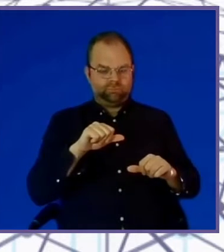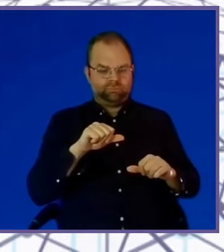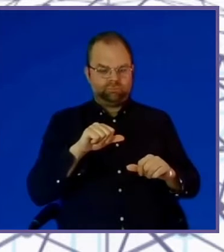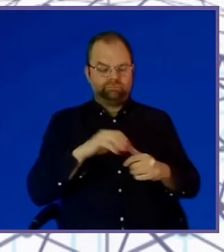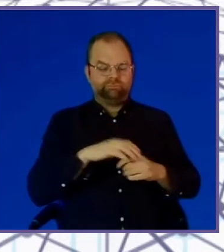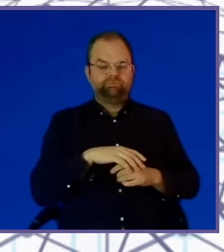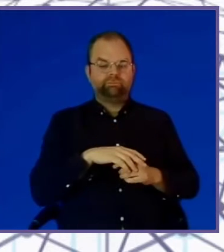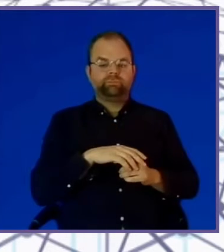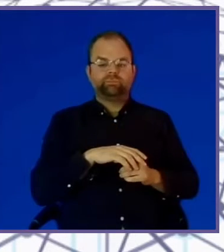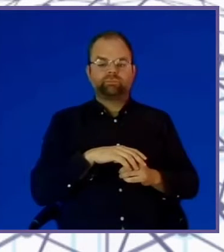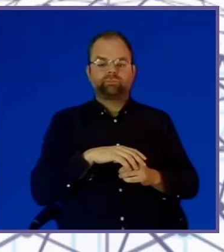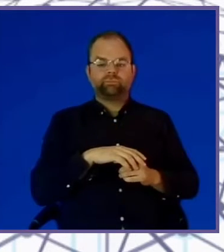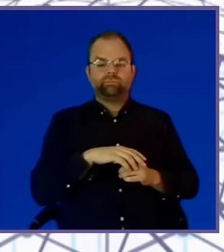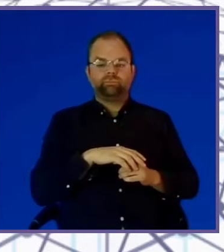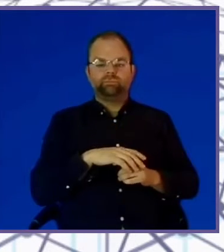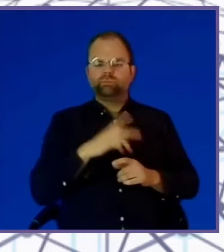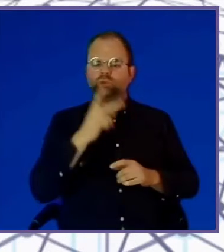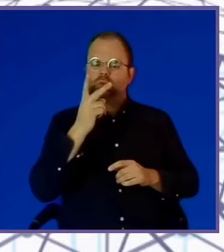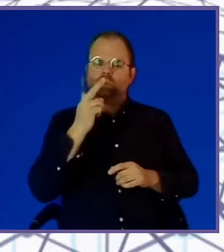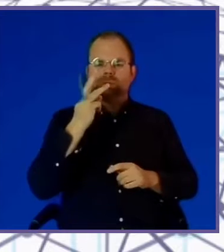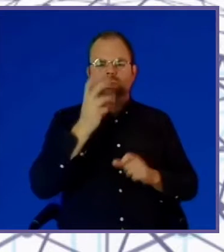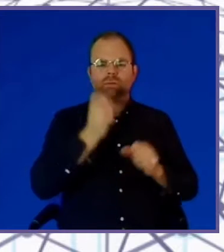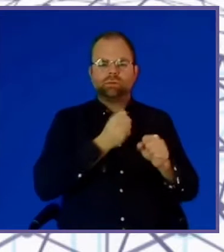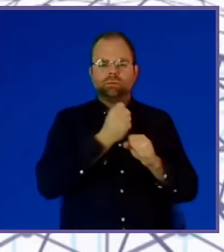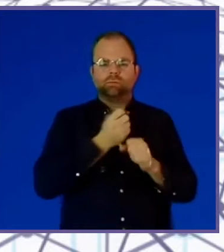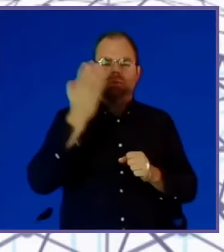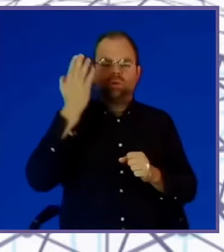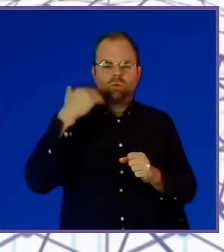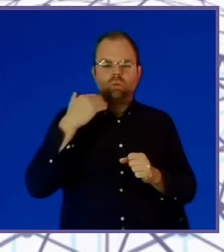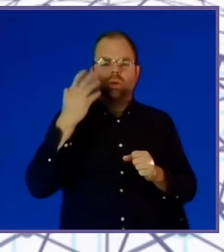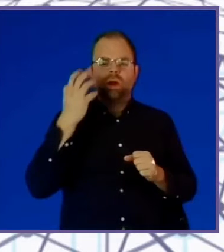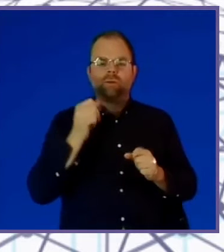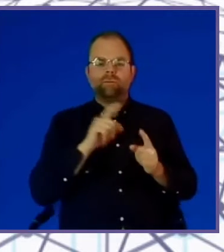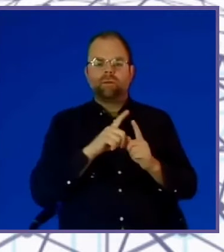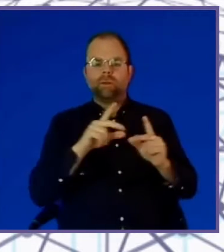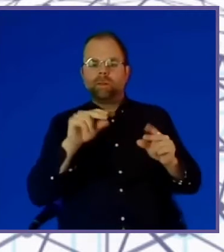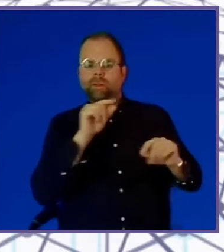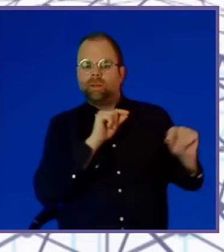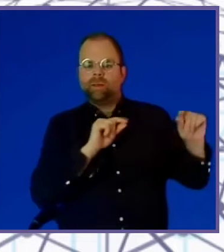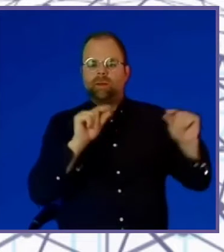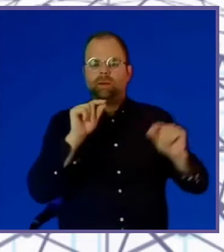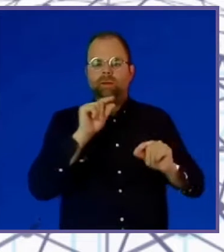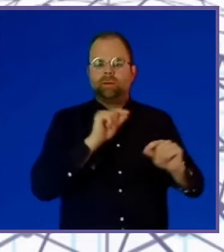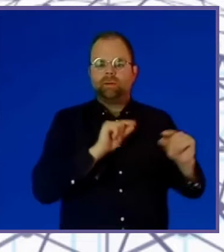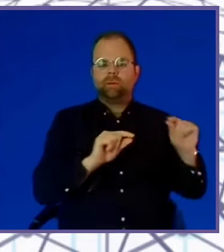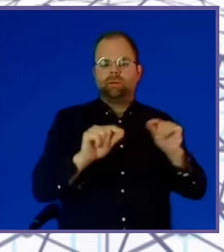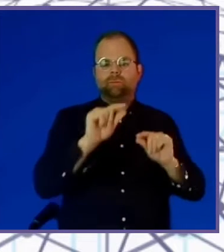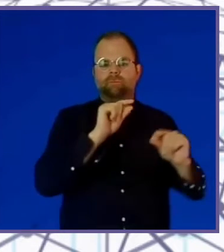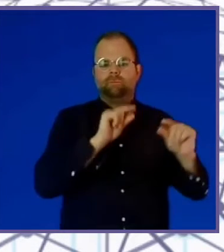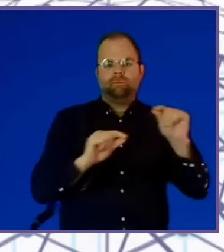of all places, doubting the existence of Helen Keller.